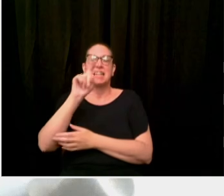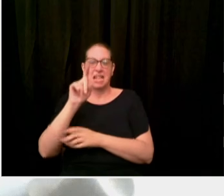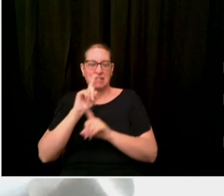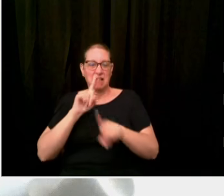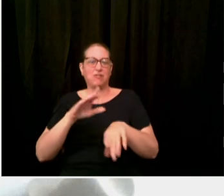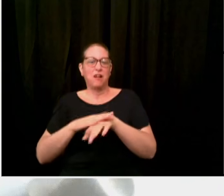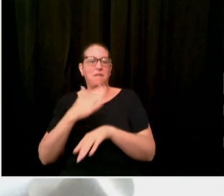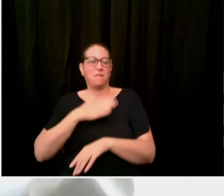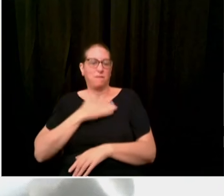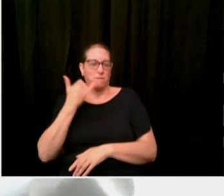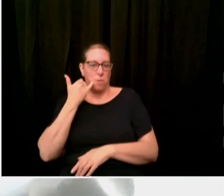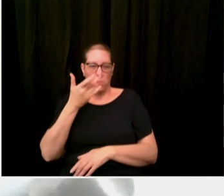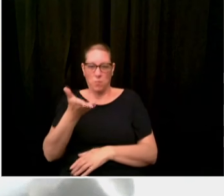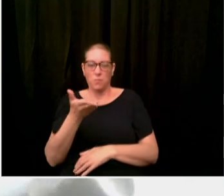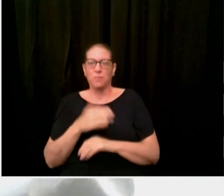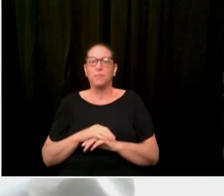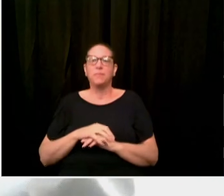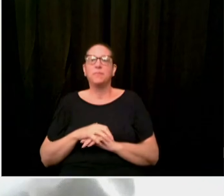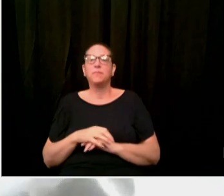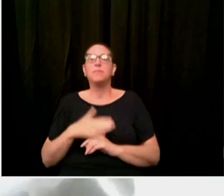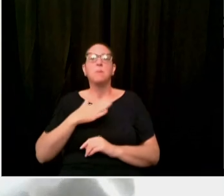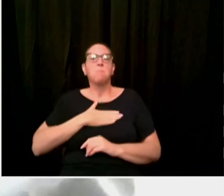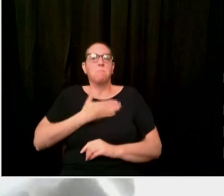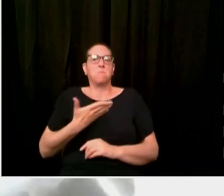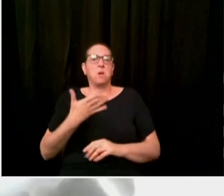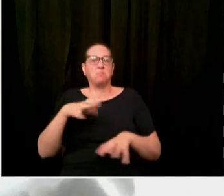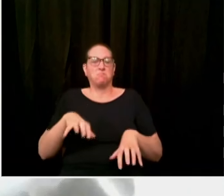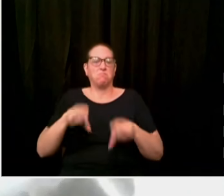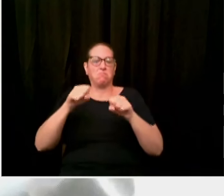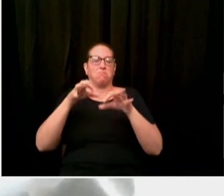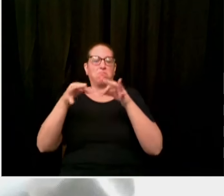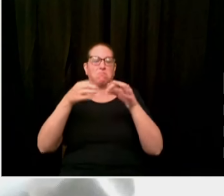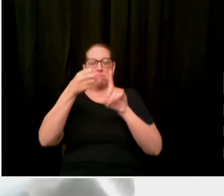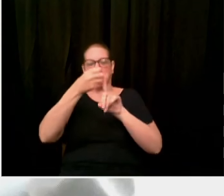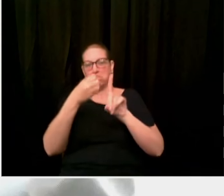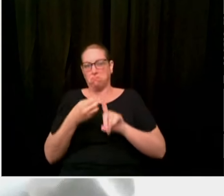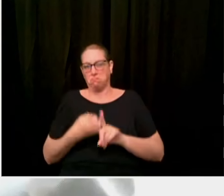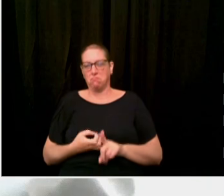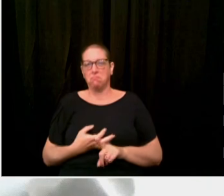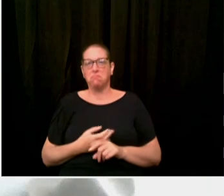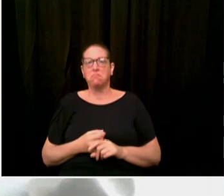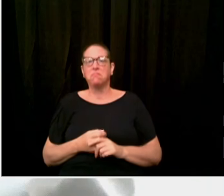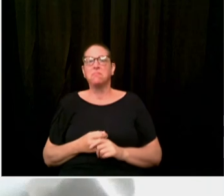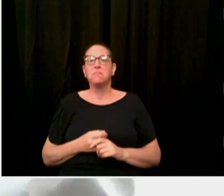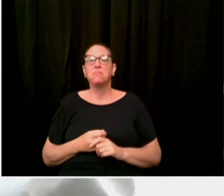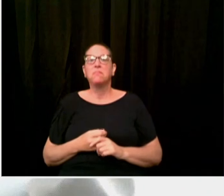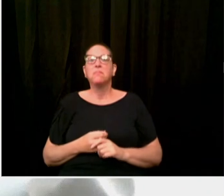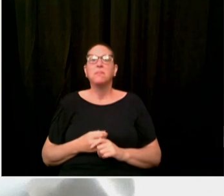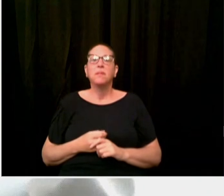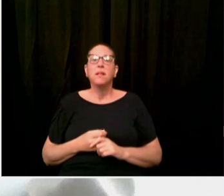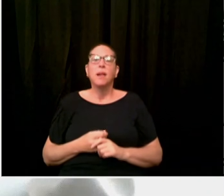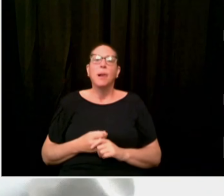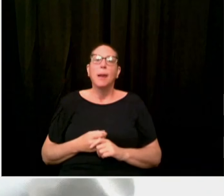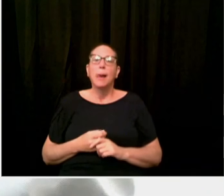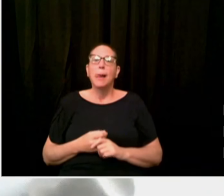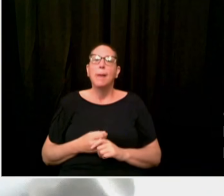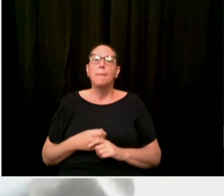SEE HIM. DR. LONG WAS HERE JUST A SECOND AGO. I'M THINKING IT WAS A